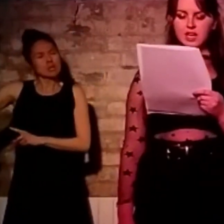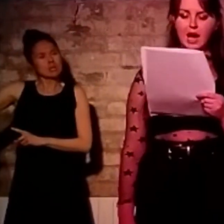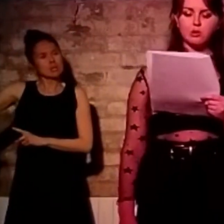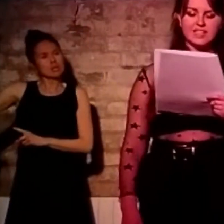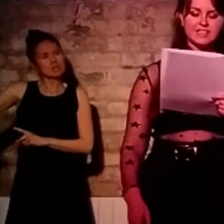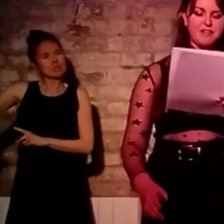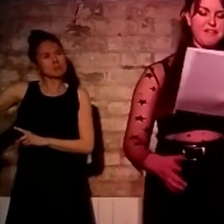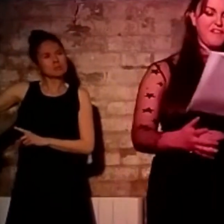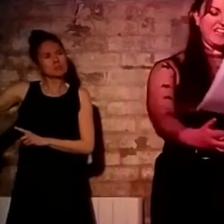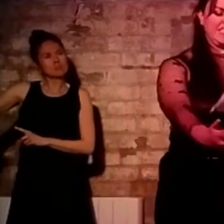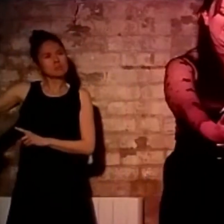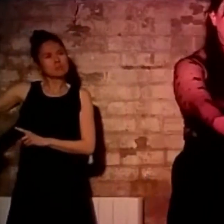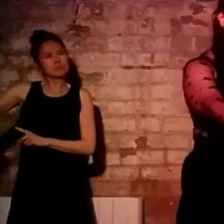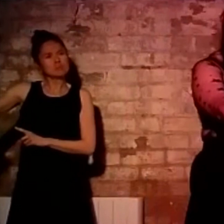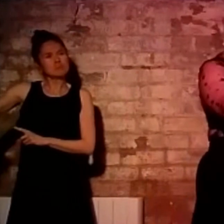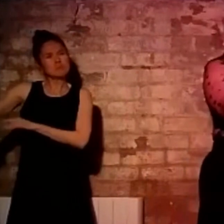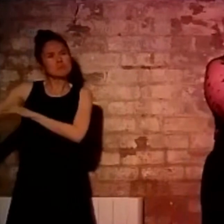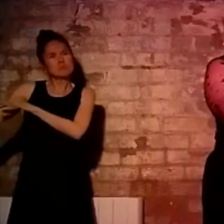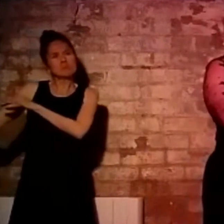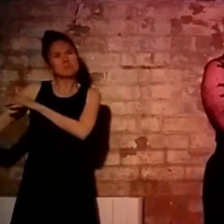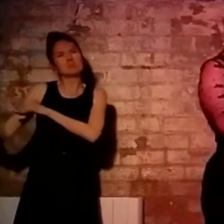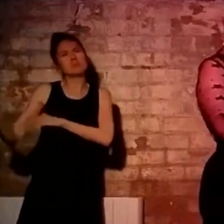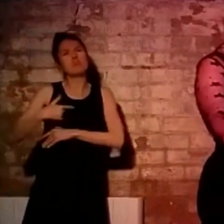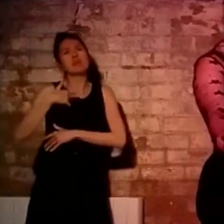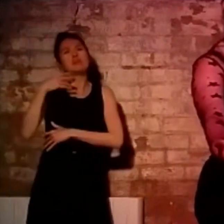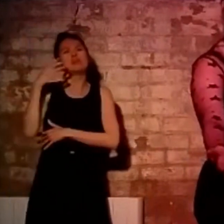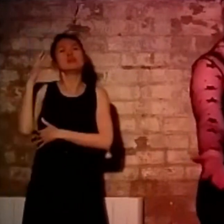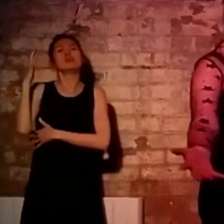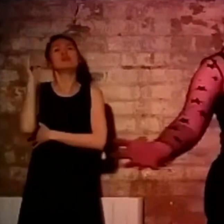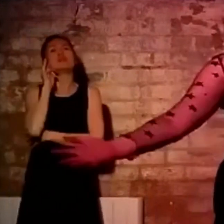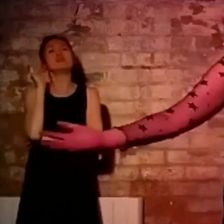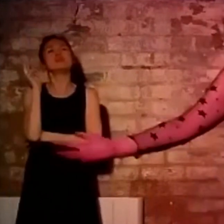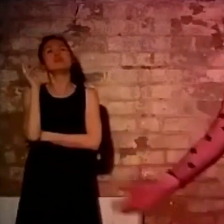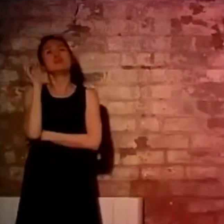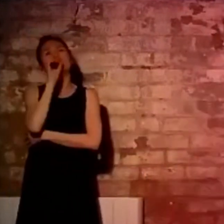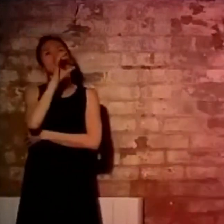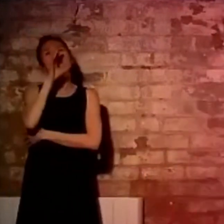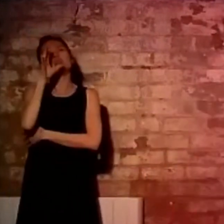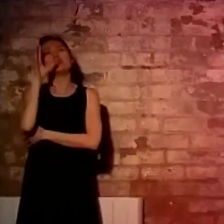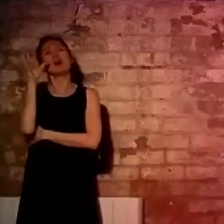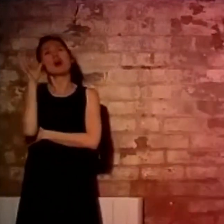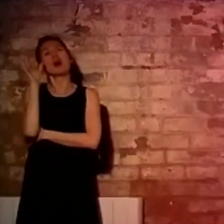Howling faces beseech me in my gaze toward rest.